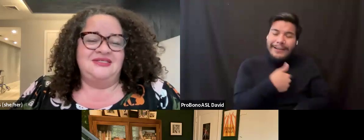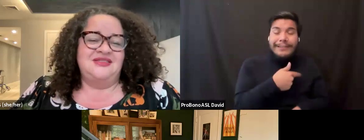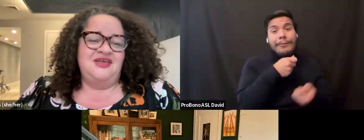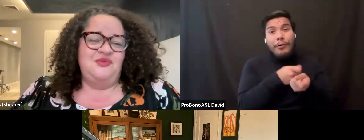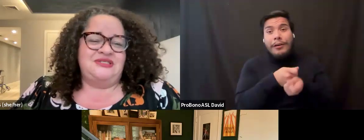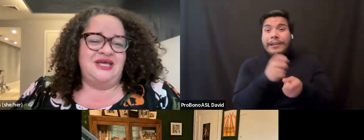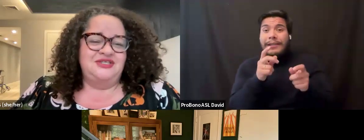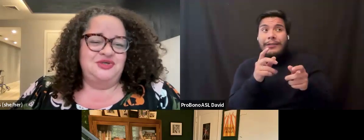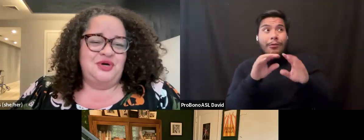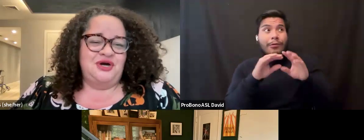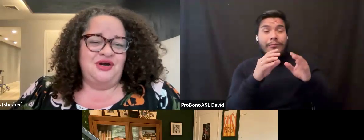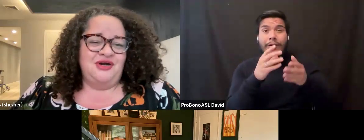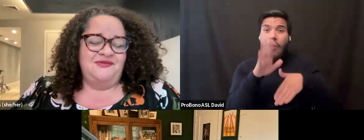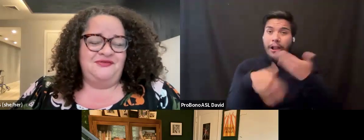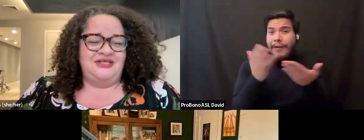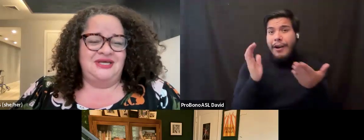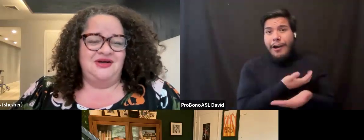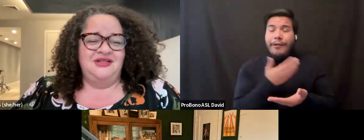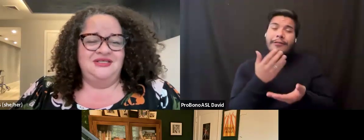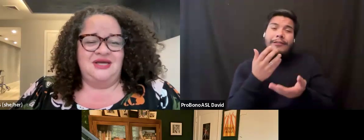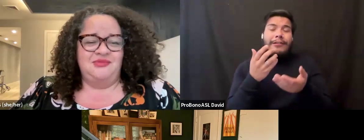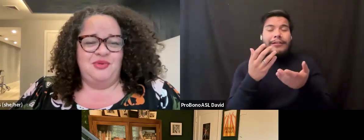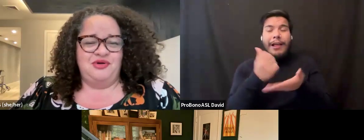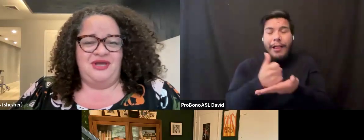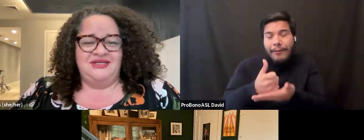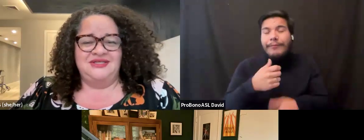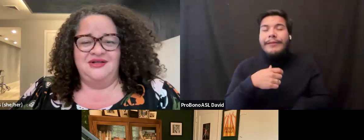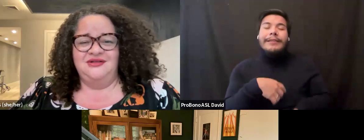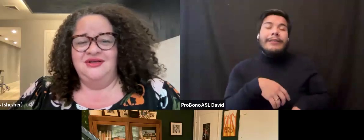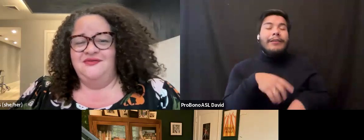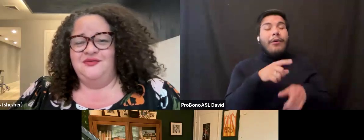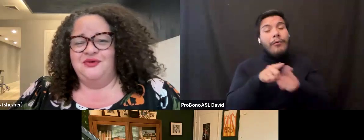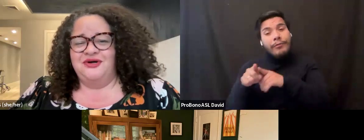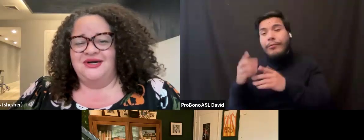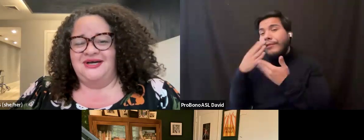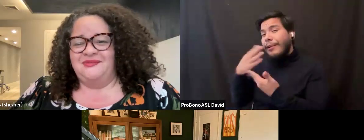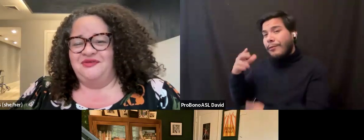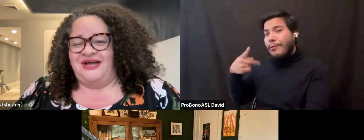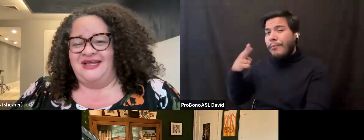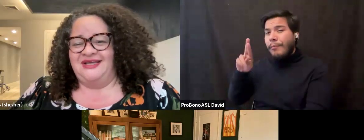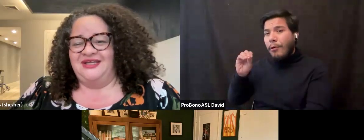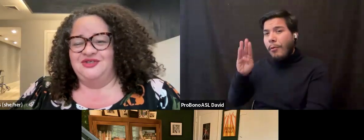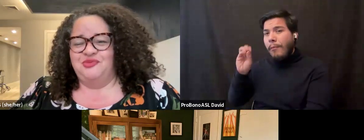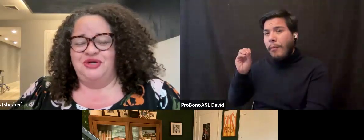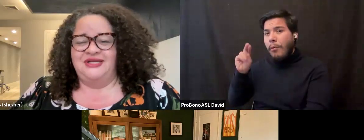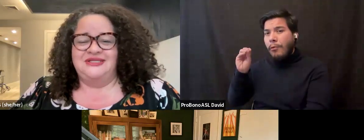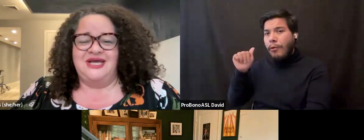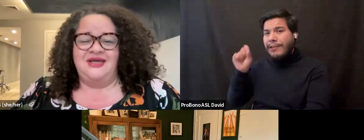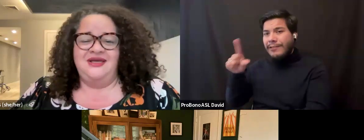and thank you once again to our friends and colleagues at Pro Bono ASL for providing interpreting today.